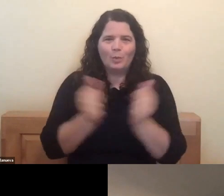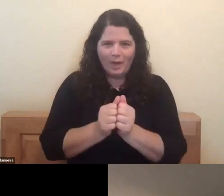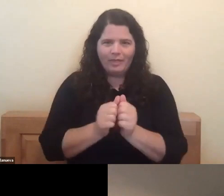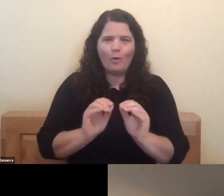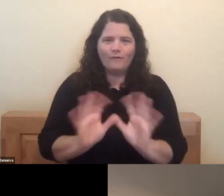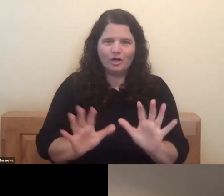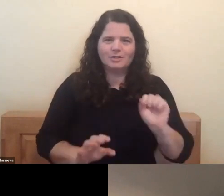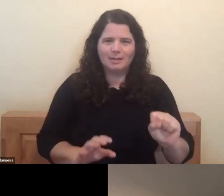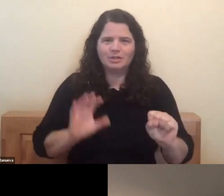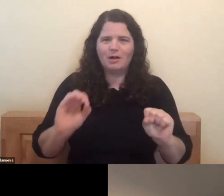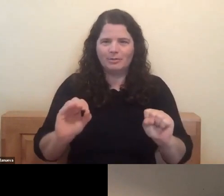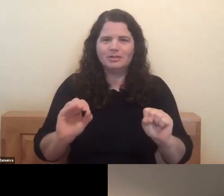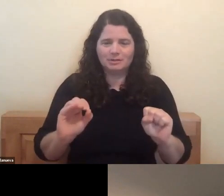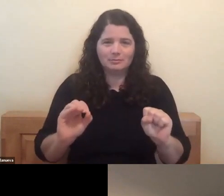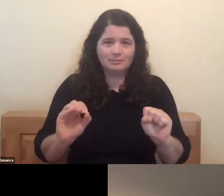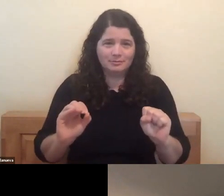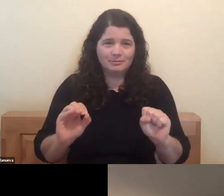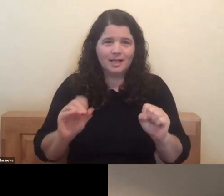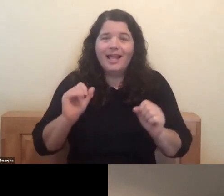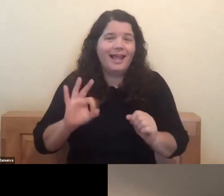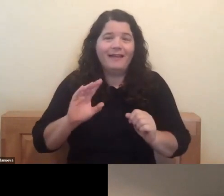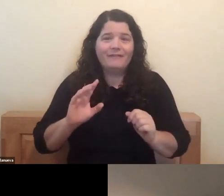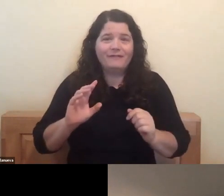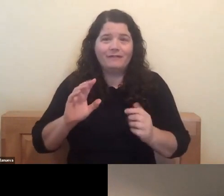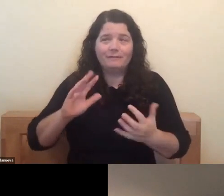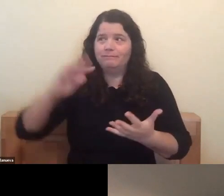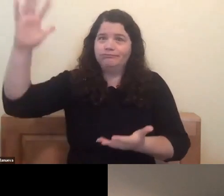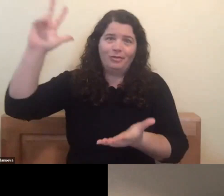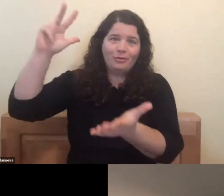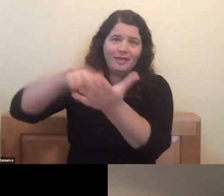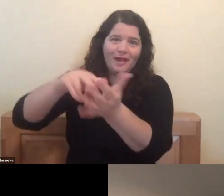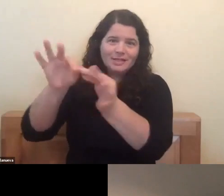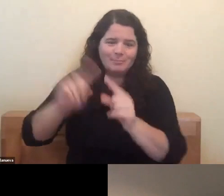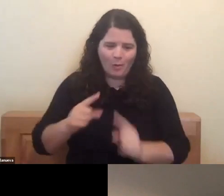only have 100 sentences with subject and object showing up, then, yeah